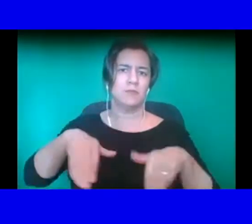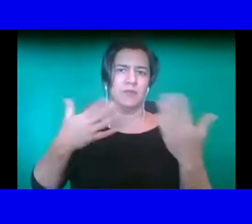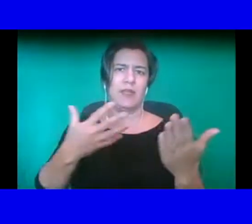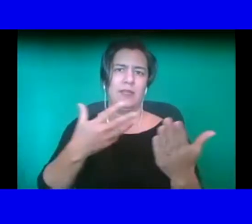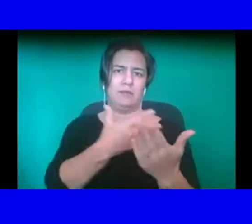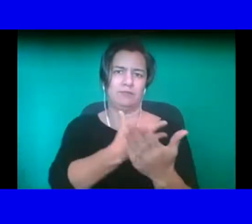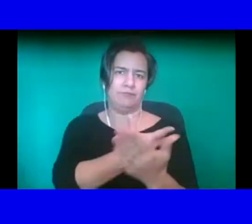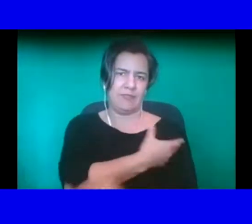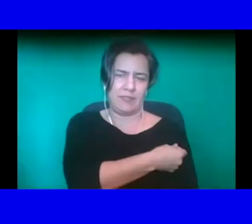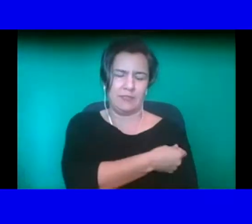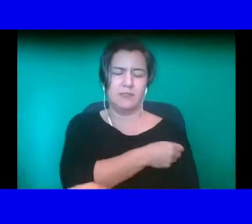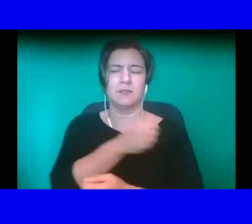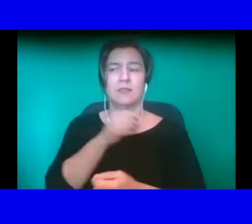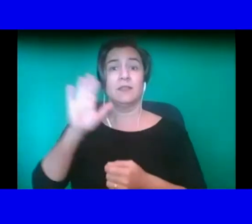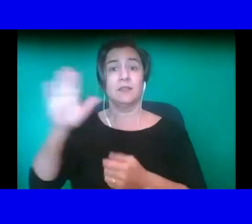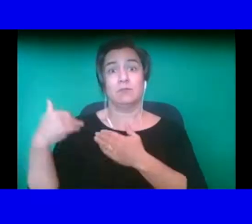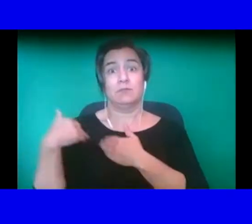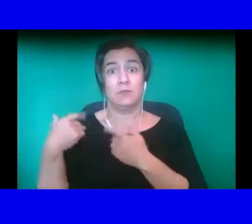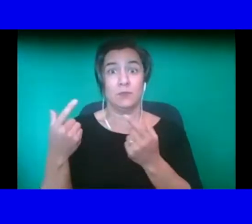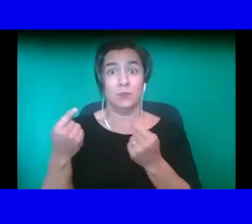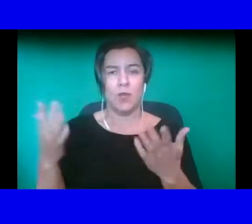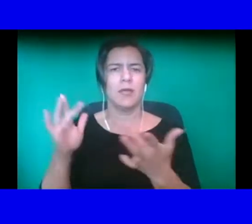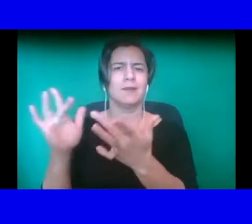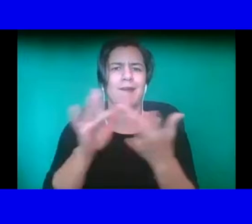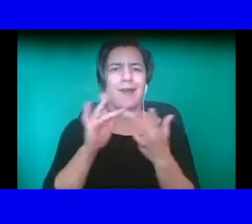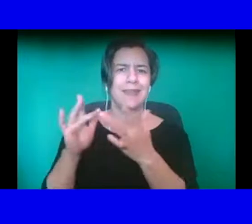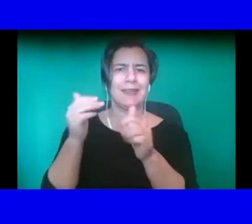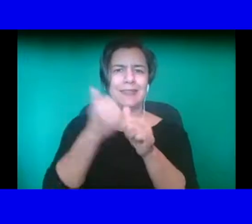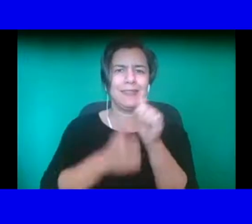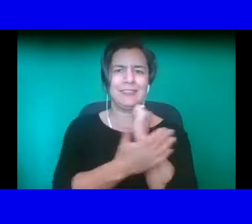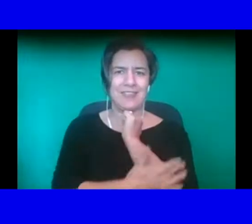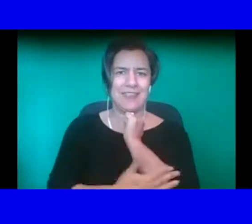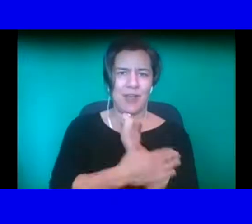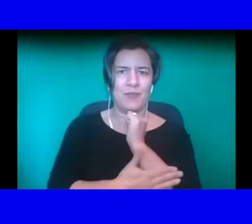I'm sorry, getting contact with counties, get in contact with providers and is supposed to act